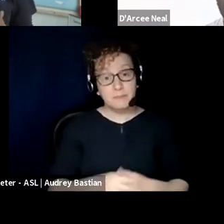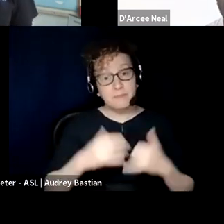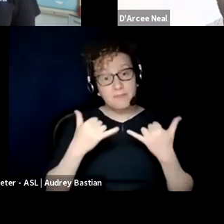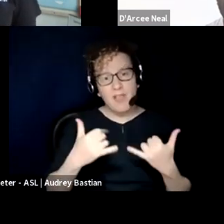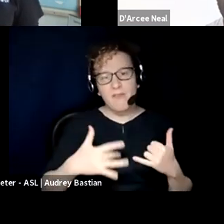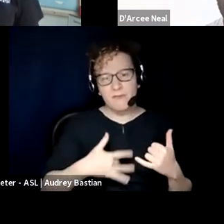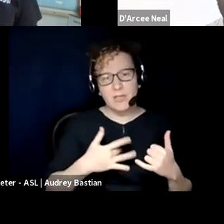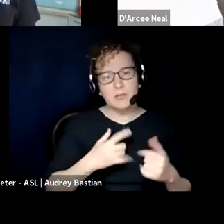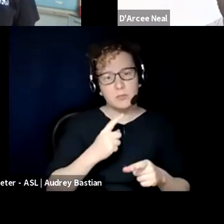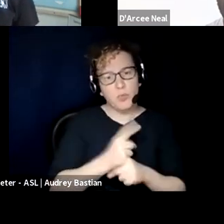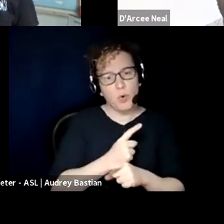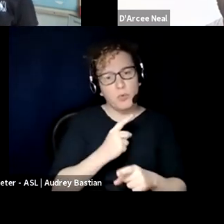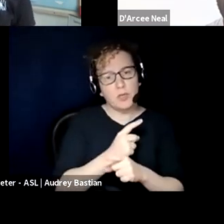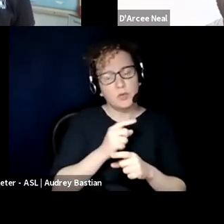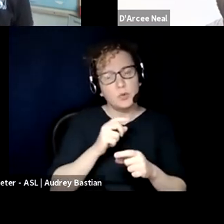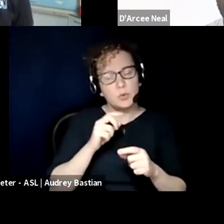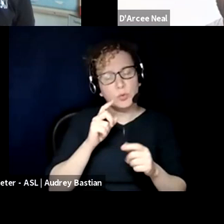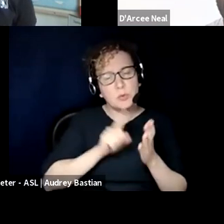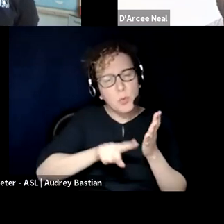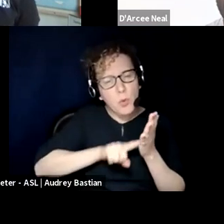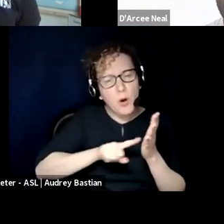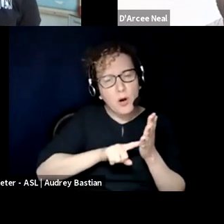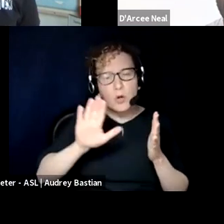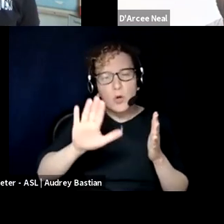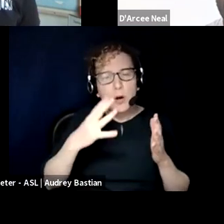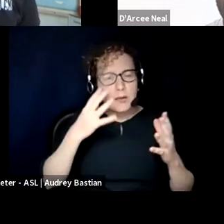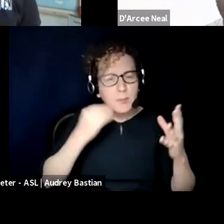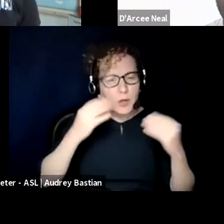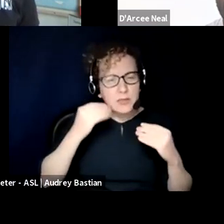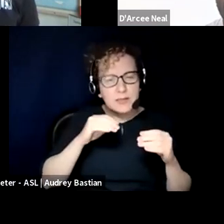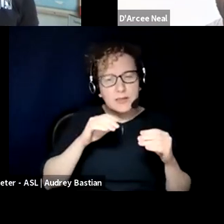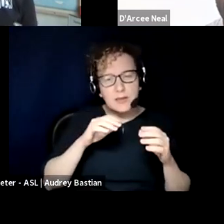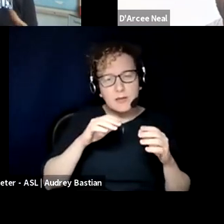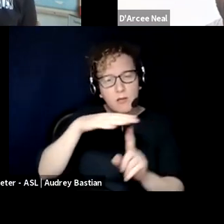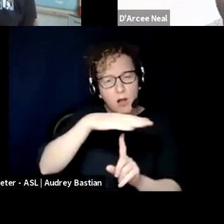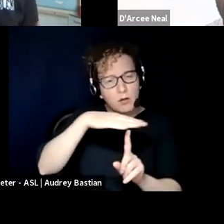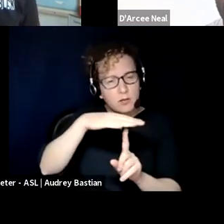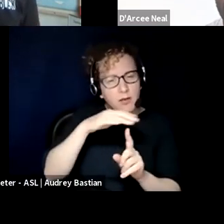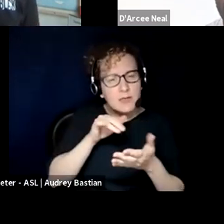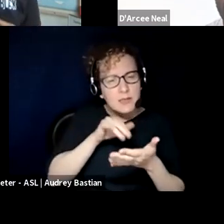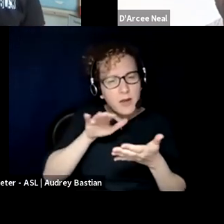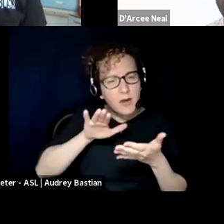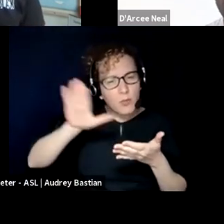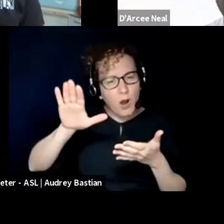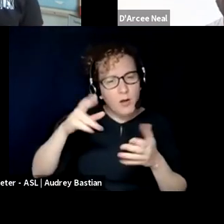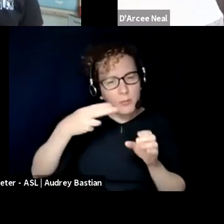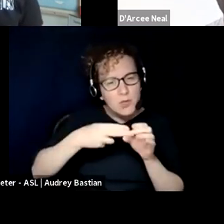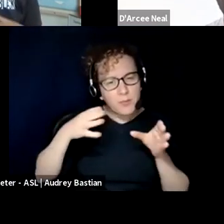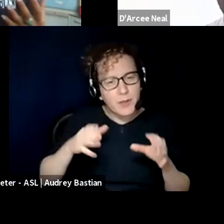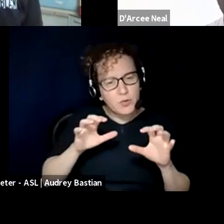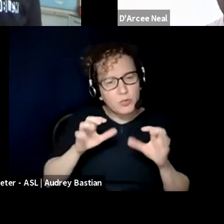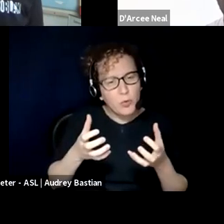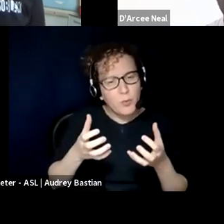to explore your experiences within the context of the Study Abroad participant group influenced your